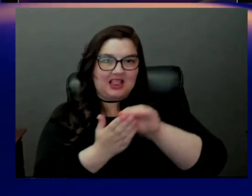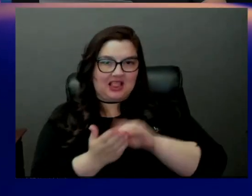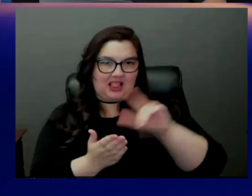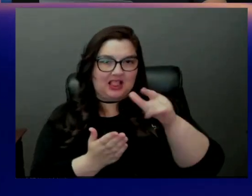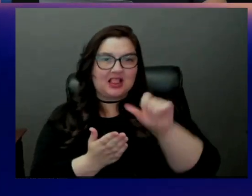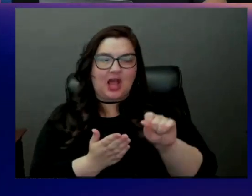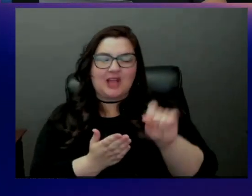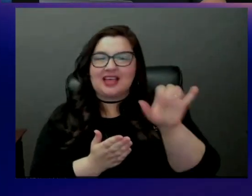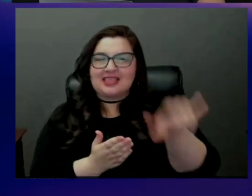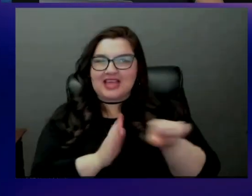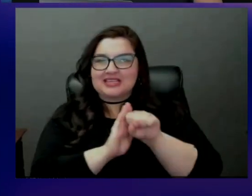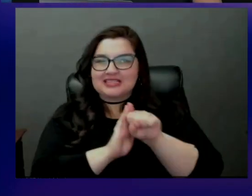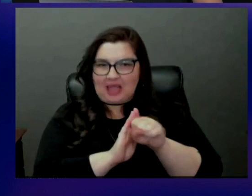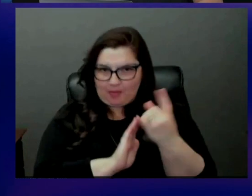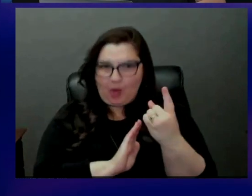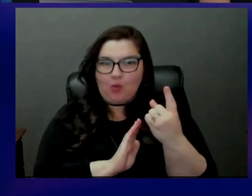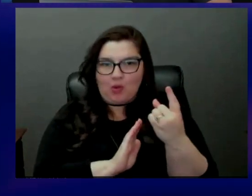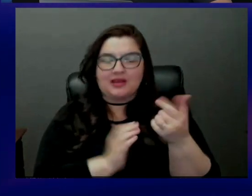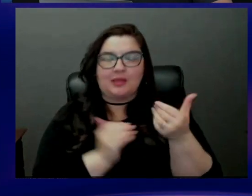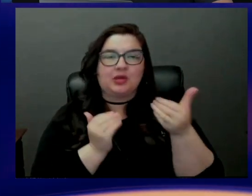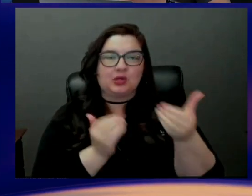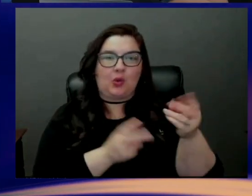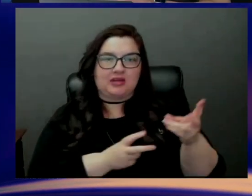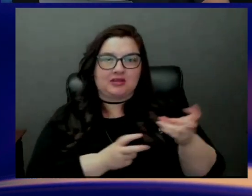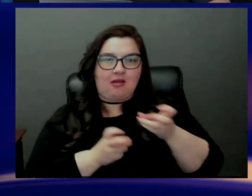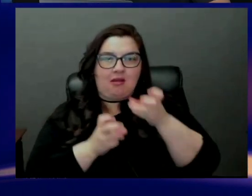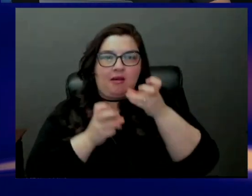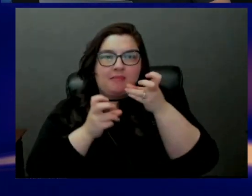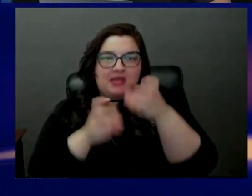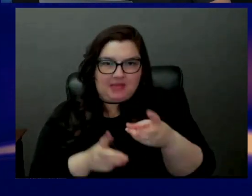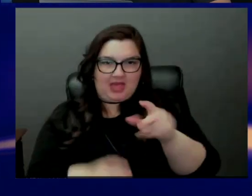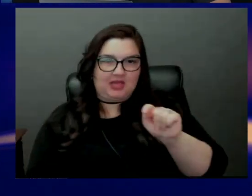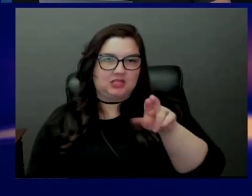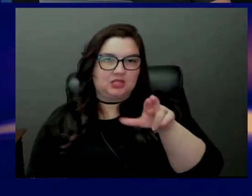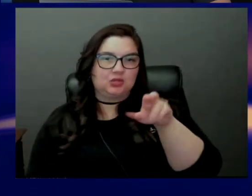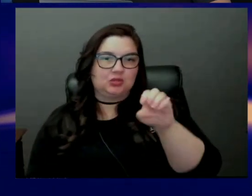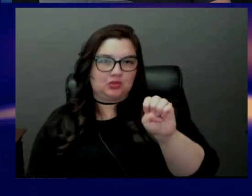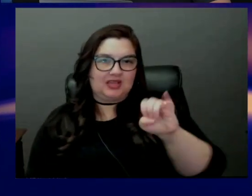I'm gonna copy paste the trace ID that I actually copied